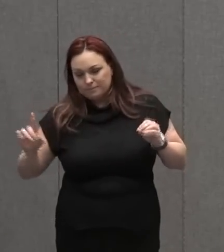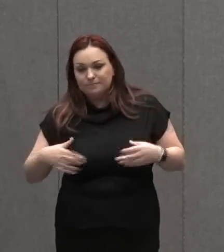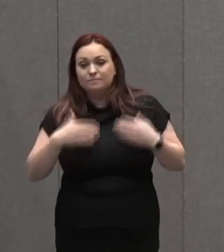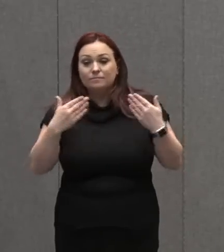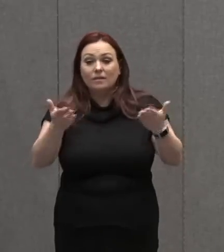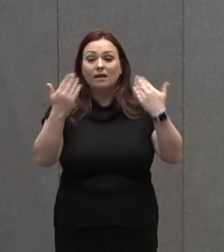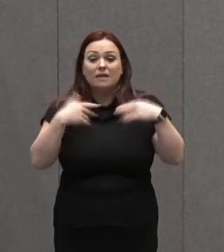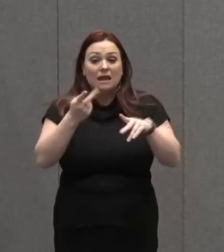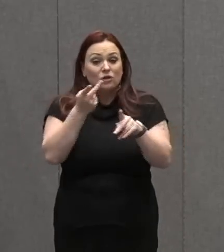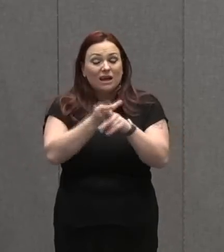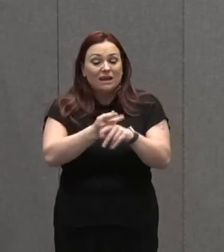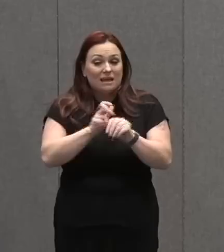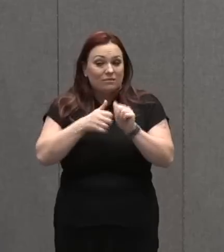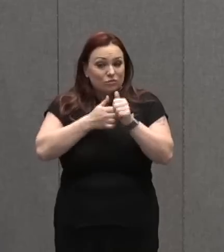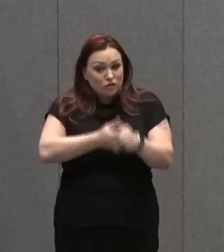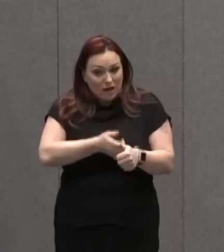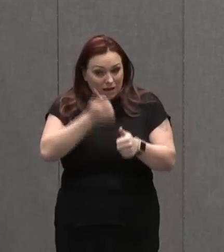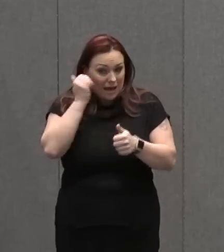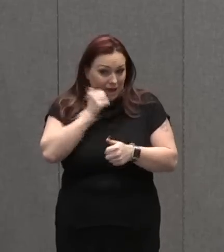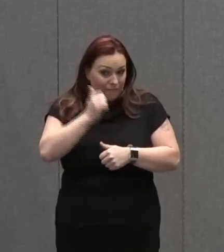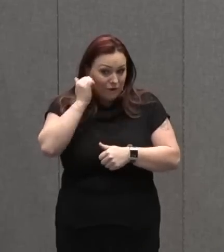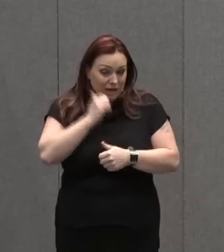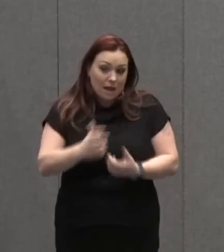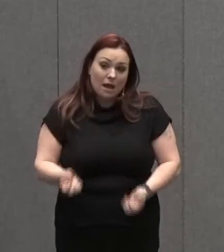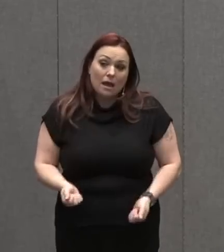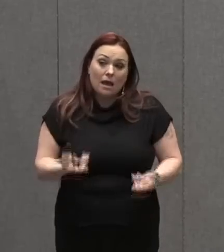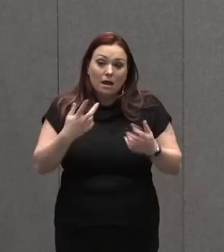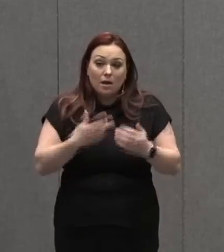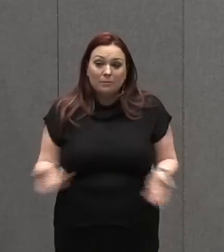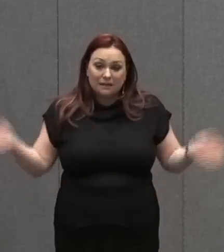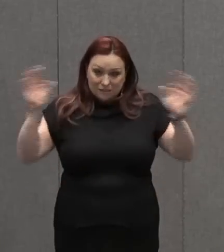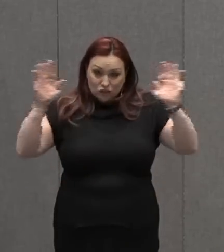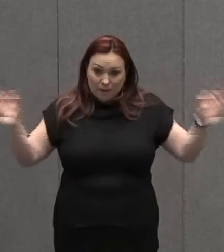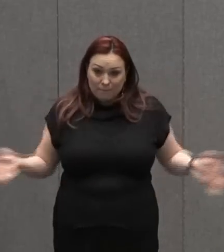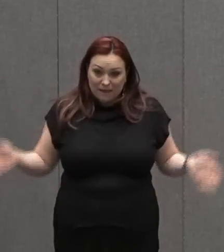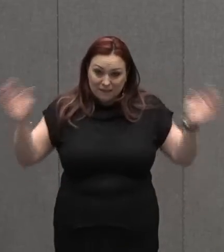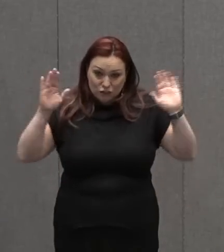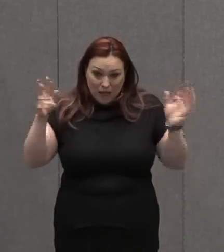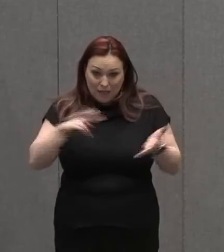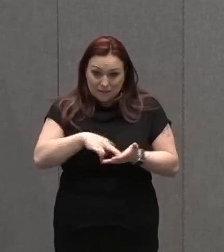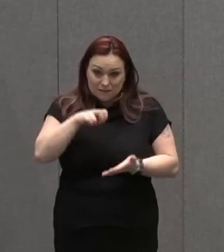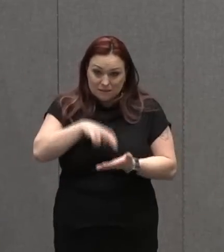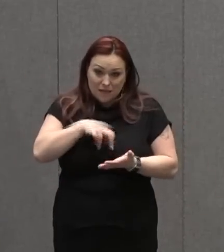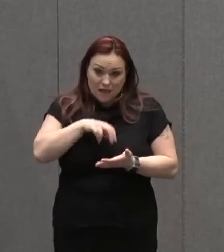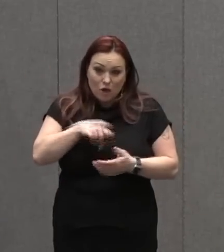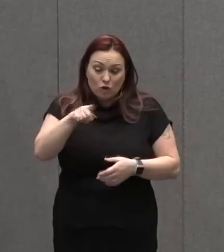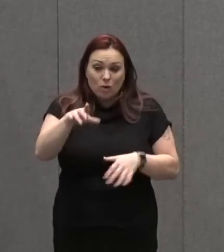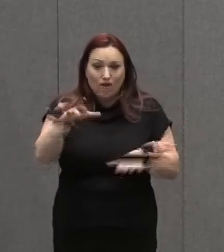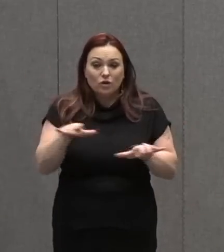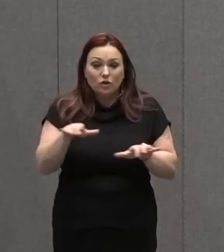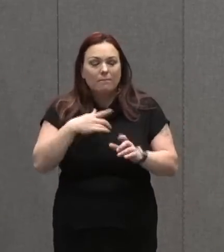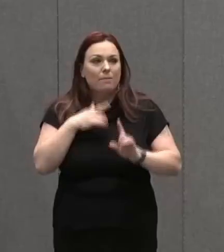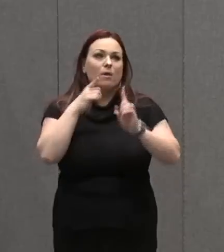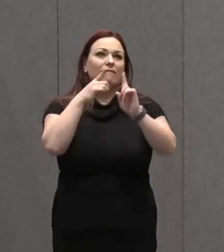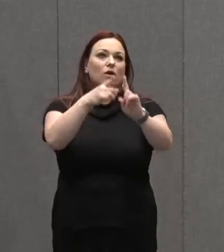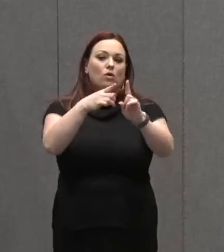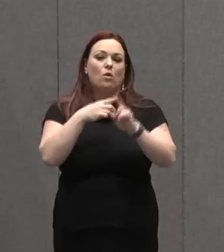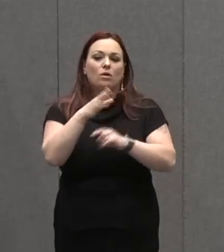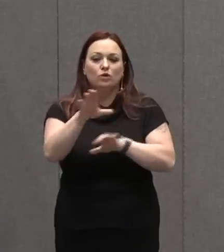And then you can keep track every day, how many jumping jacks are doing. Maybe there's a goal that you have or that your family has